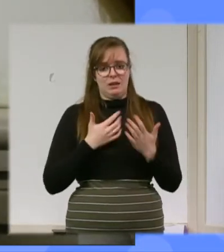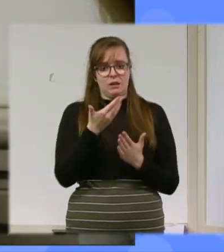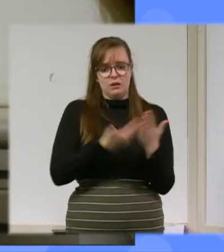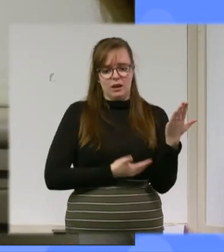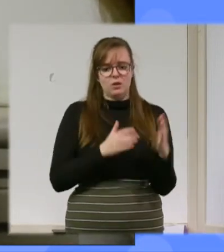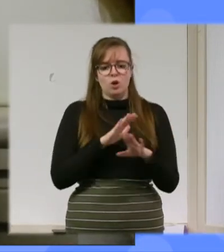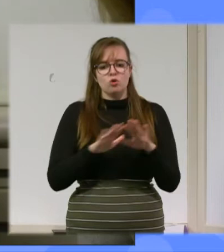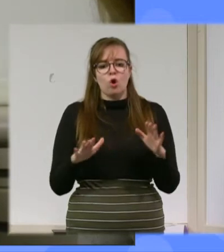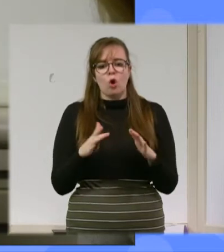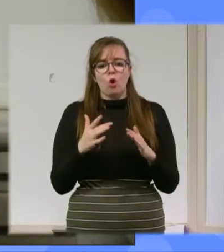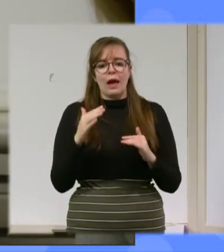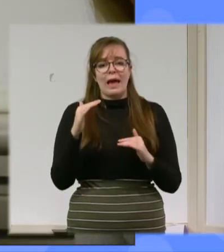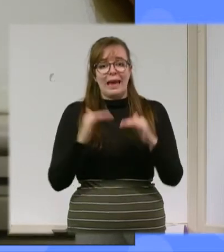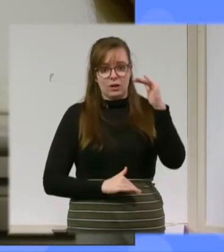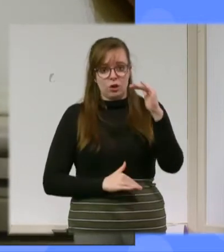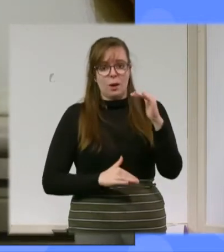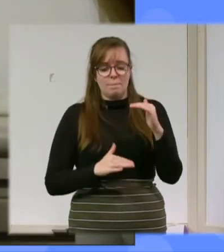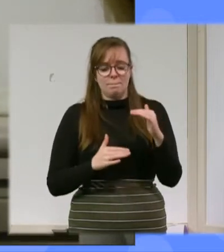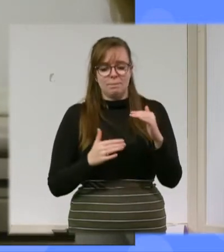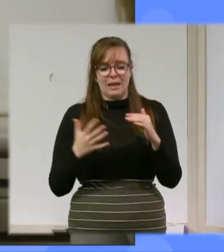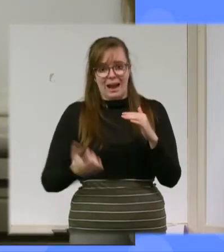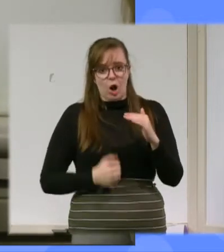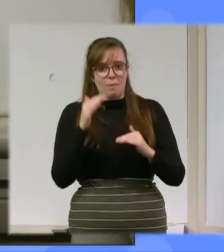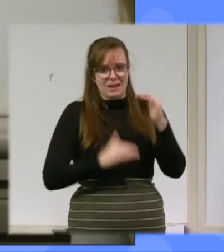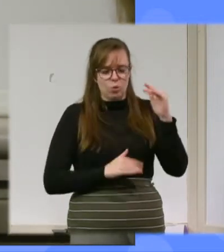inequality but in wealth inequality which is actually much greater I mean in